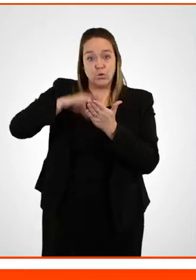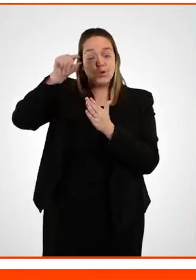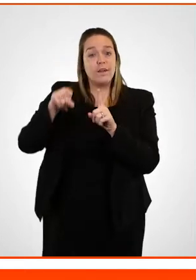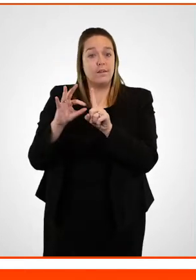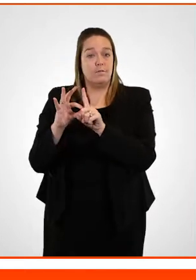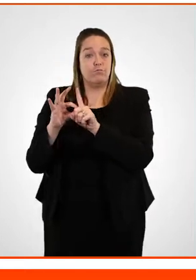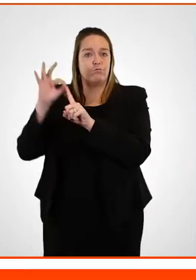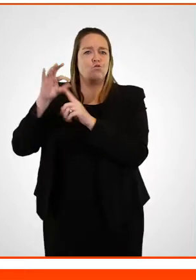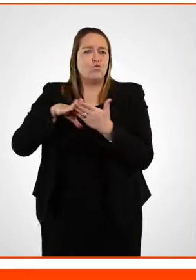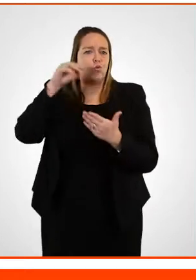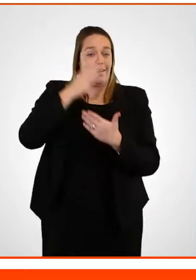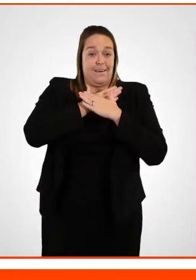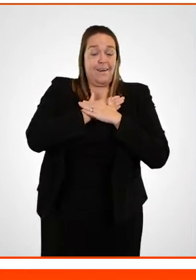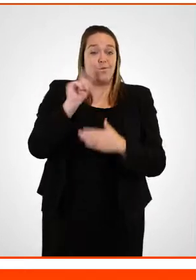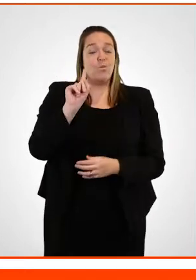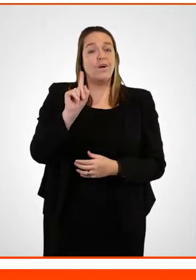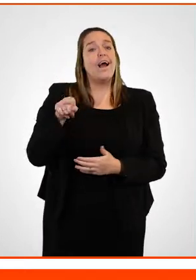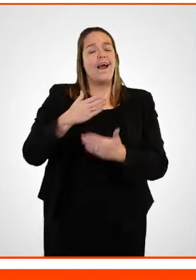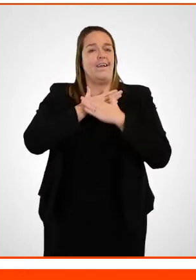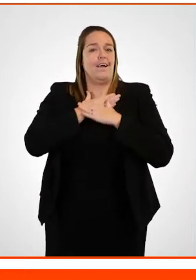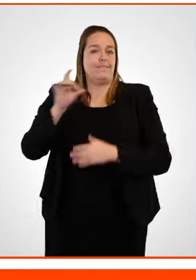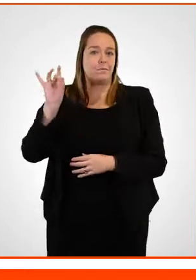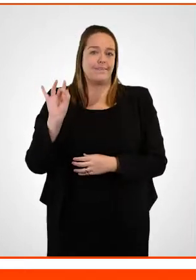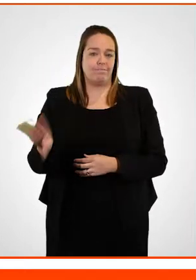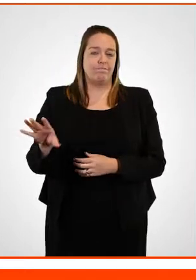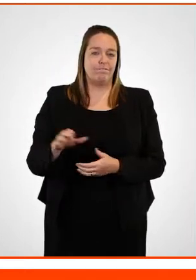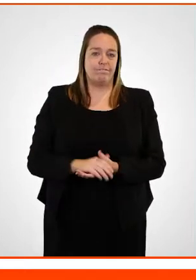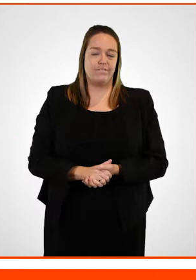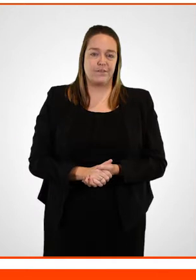What students love to do is they love to graph their own progress,